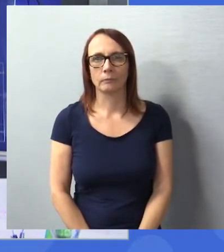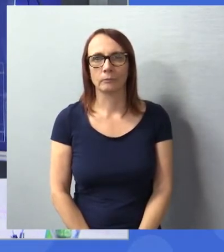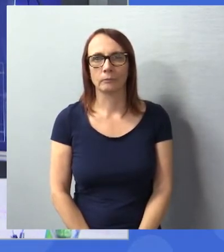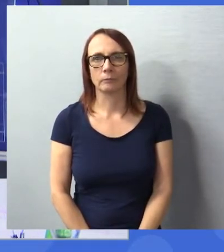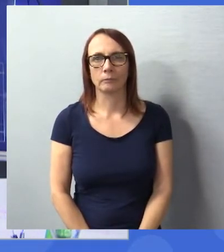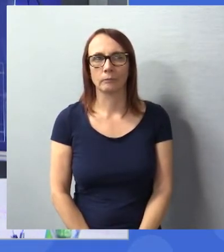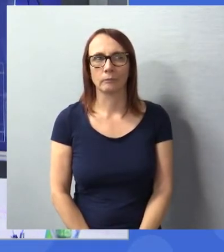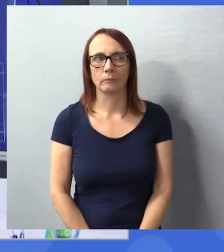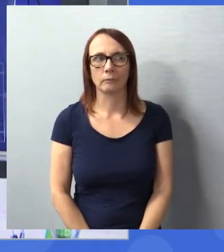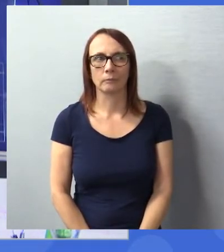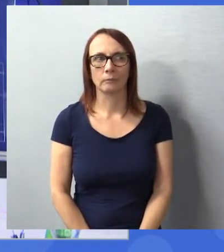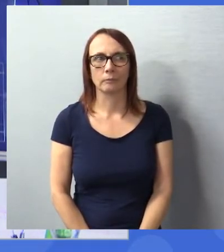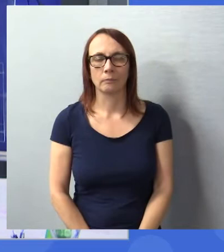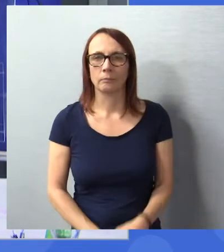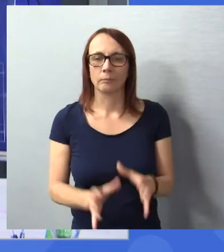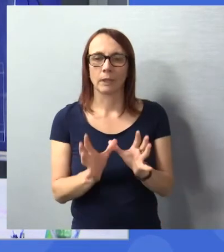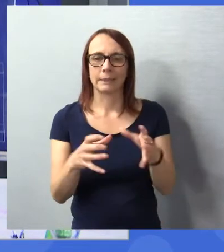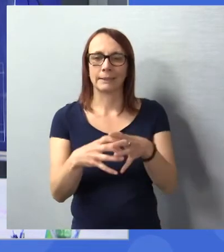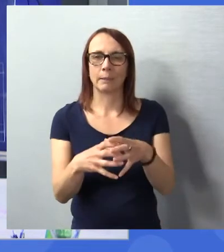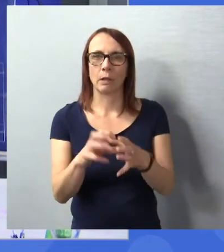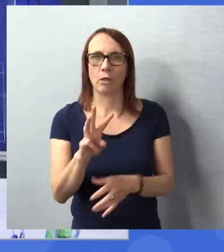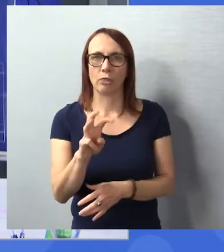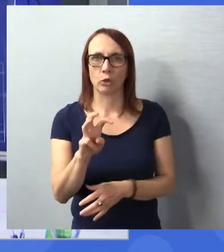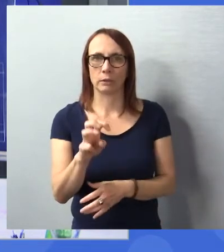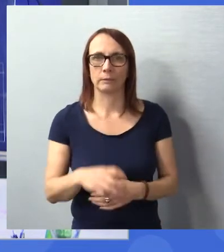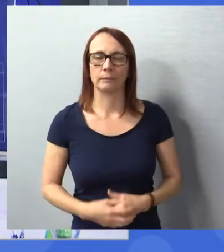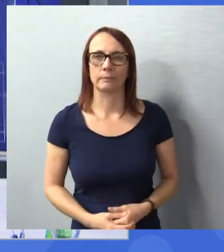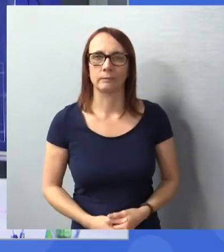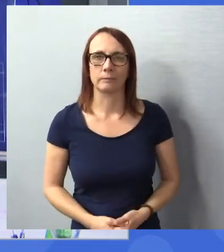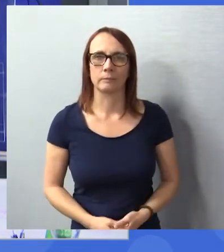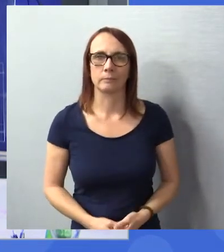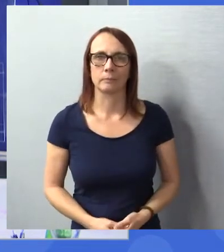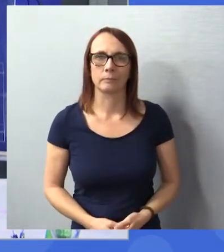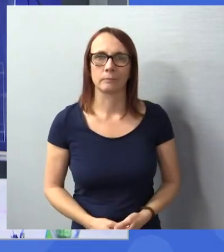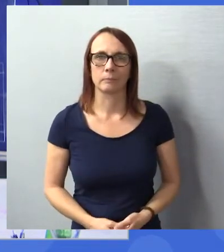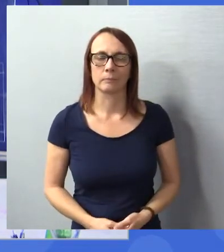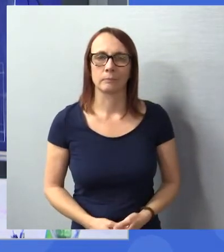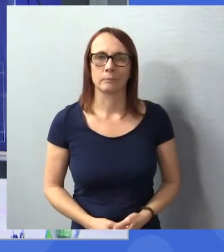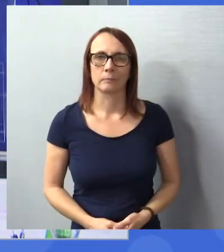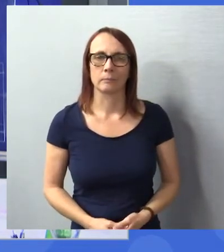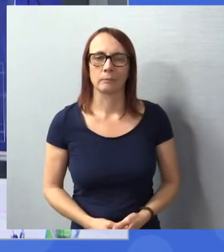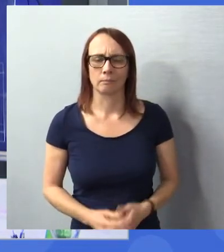hi this is table 13 we talked about in terms of moving forward the need for